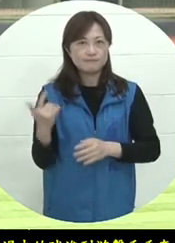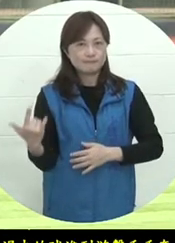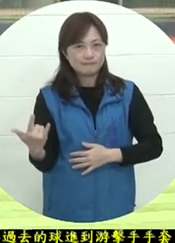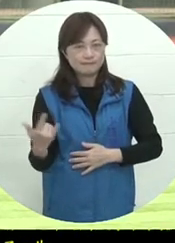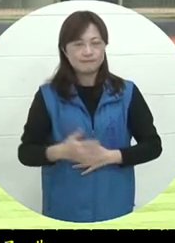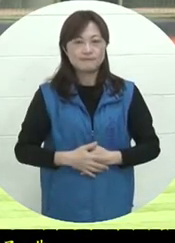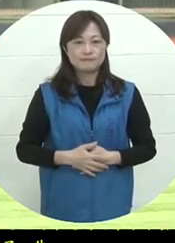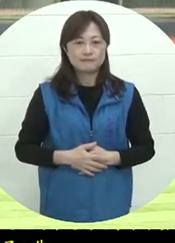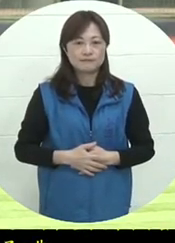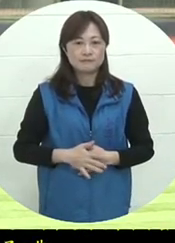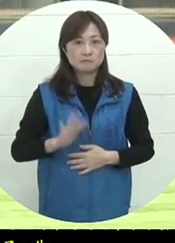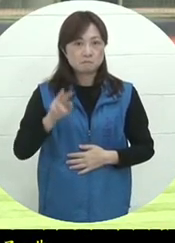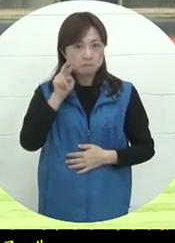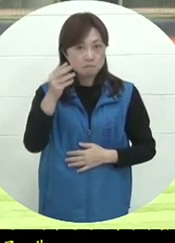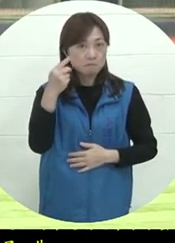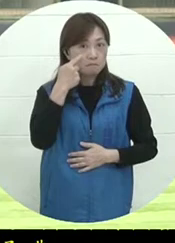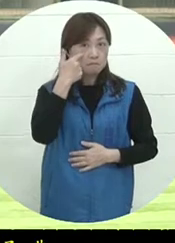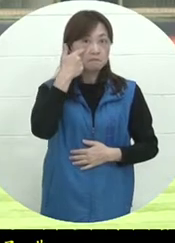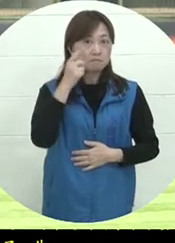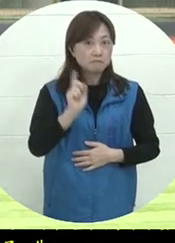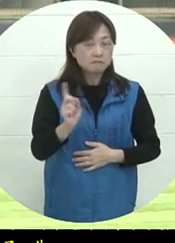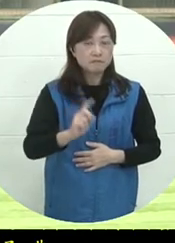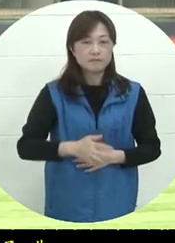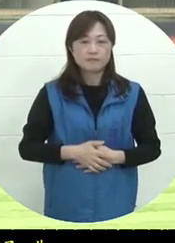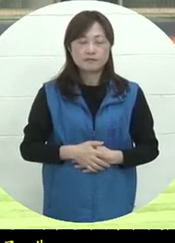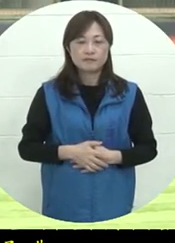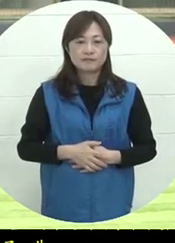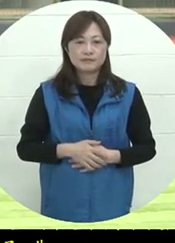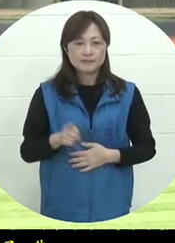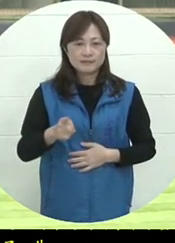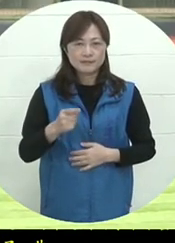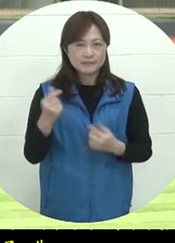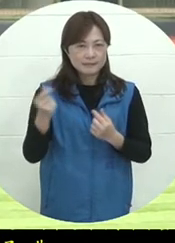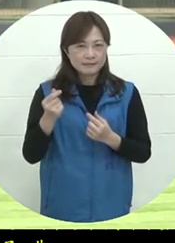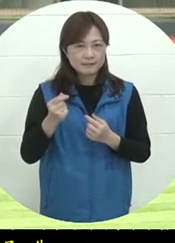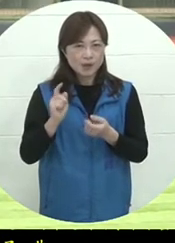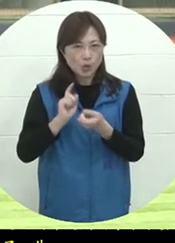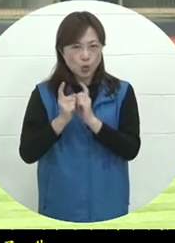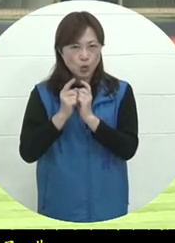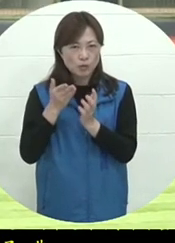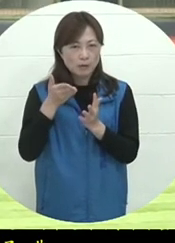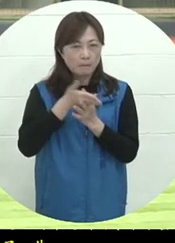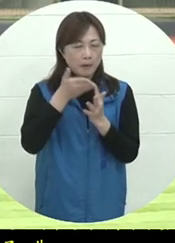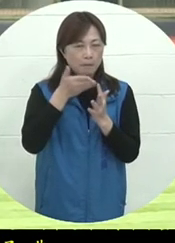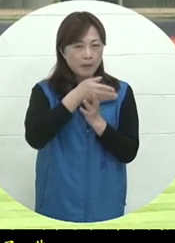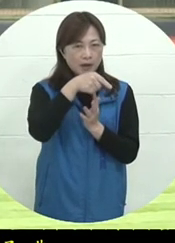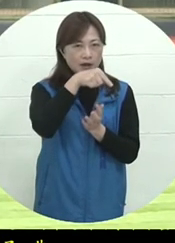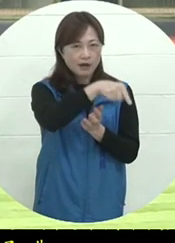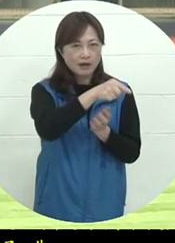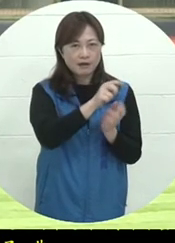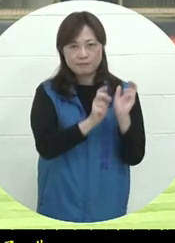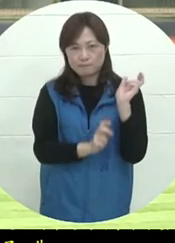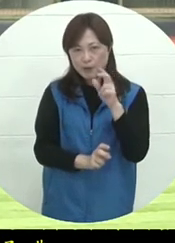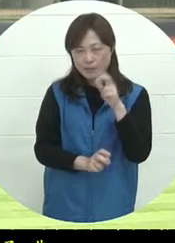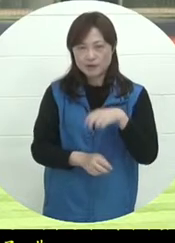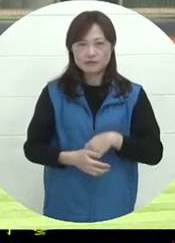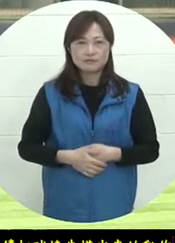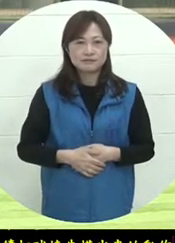, but it is quite obvious that his intention is to interfere with the pitcher. Considering the three-point deficit,